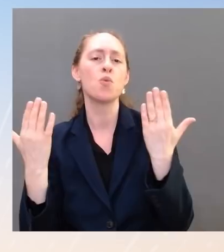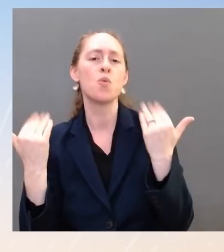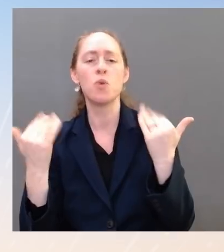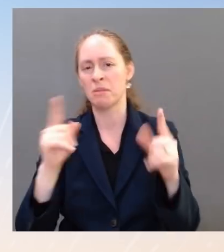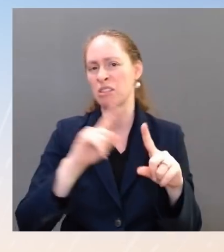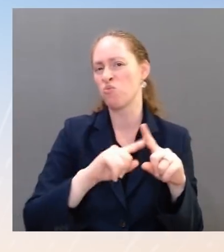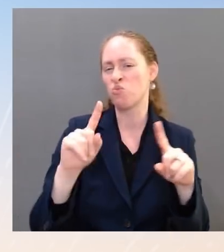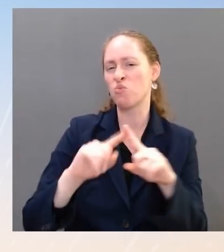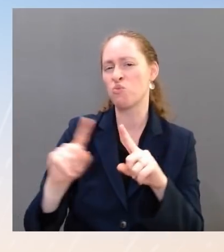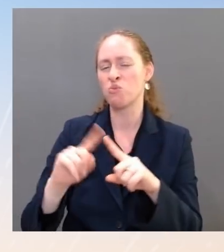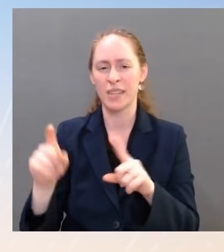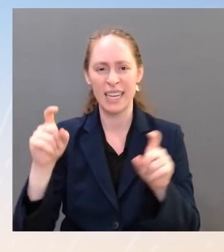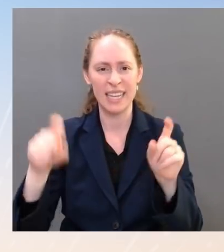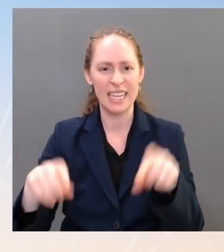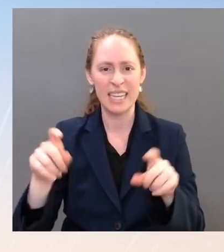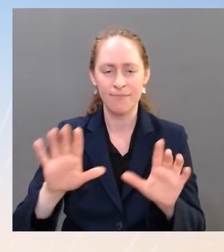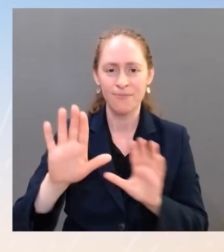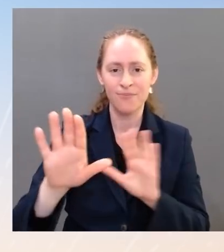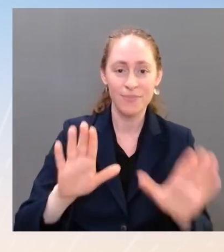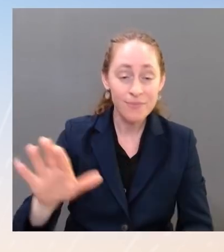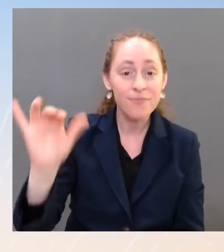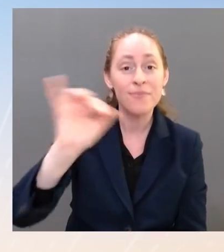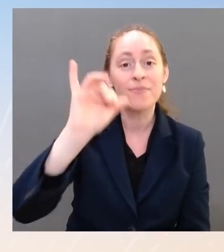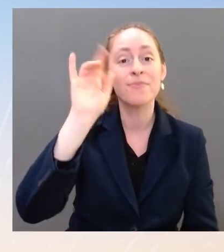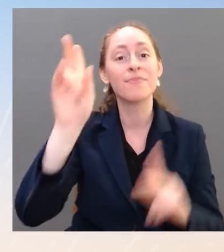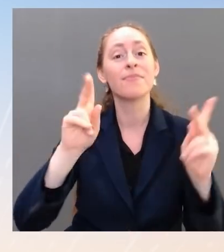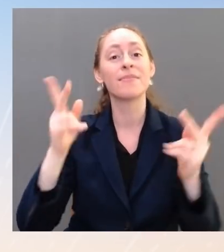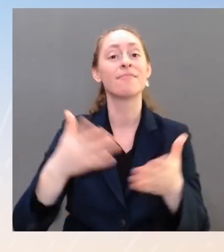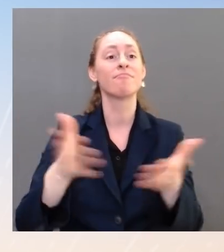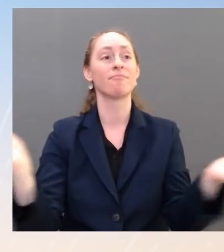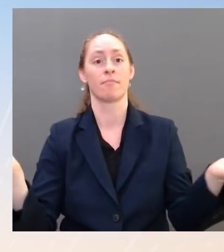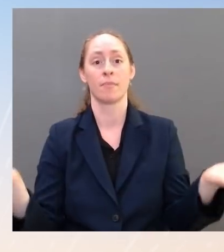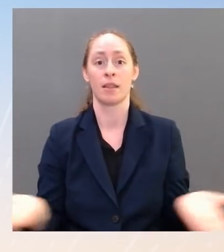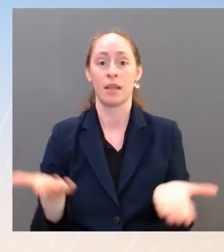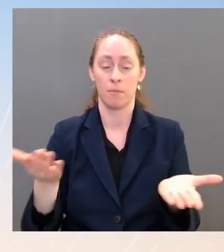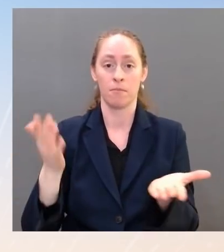more for energy upgrades in K through 12 schools. Very exciting.